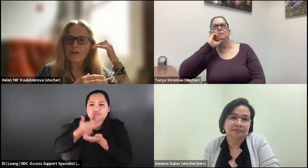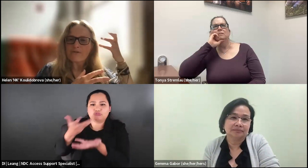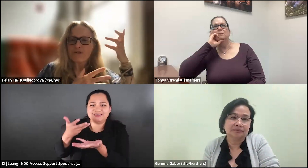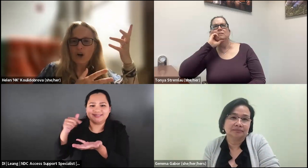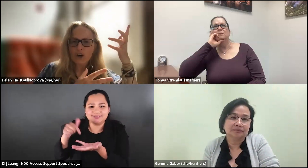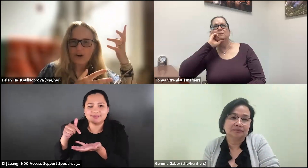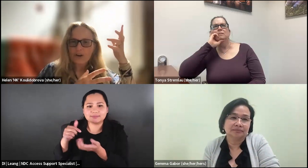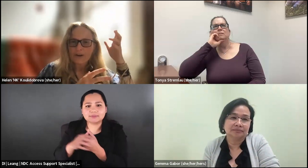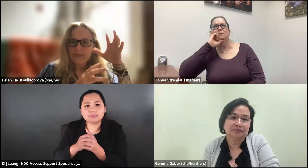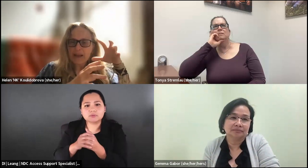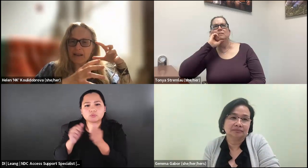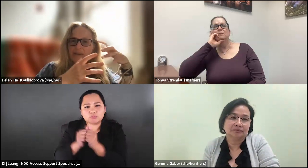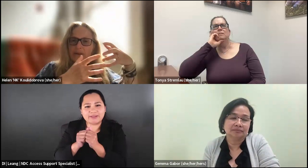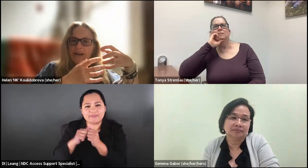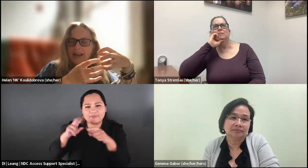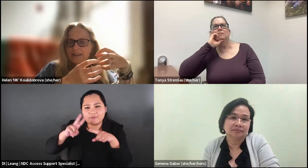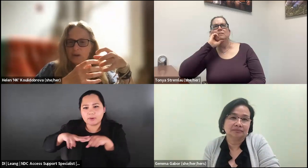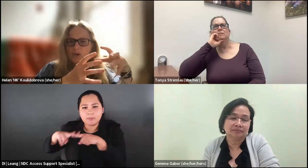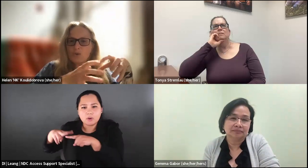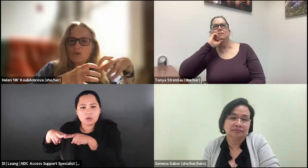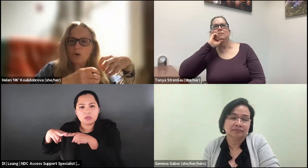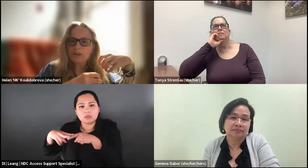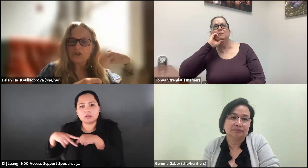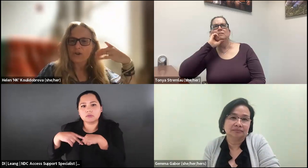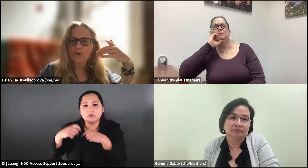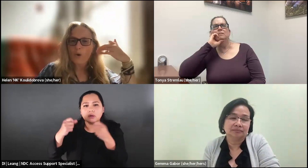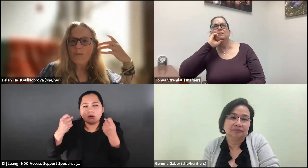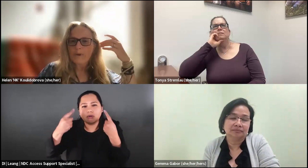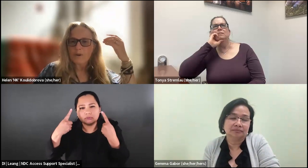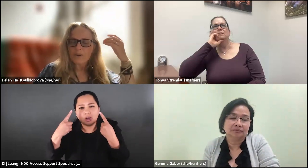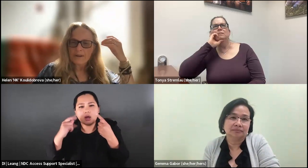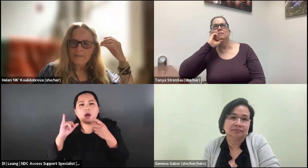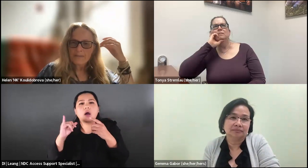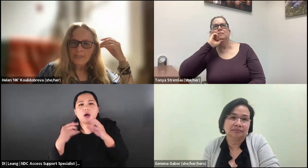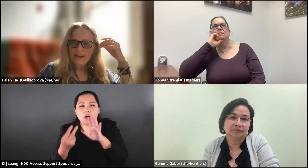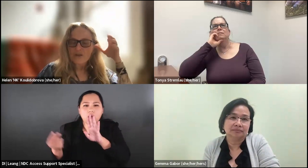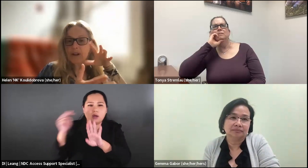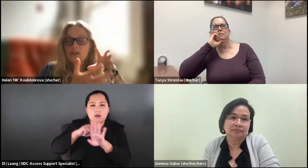infer, and use all these global, as well